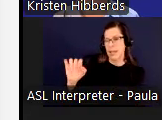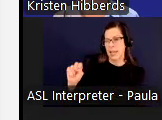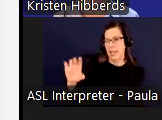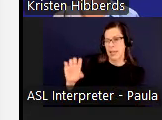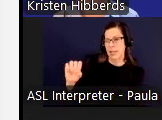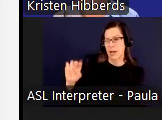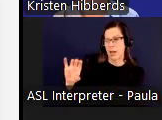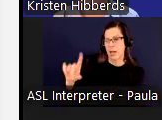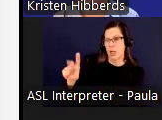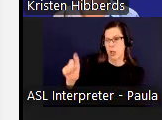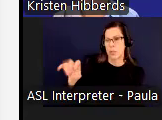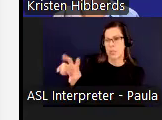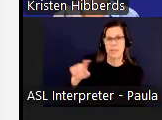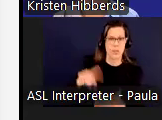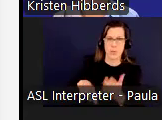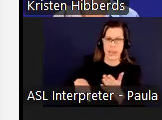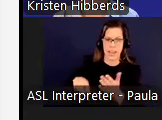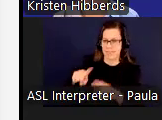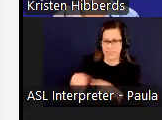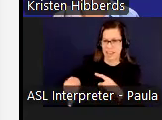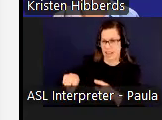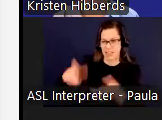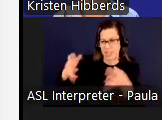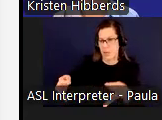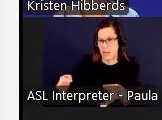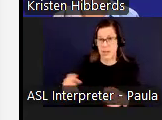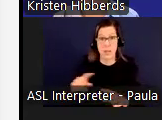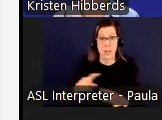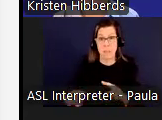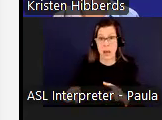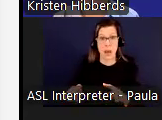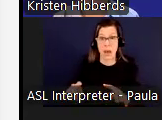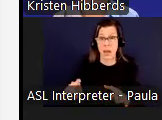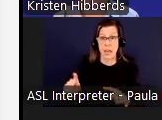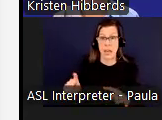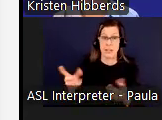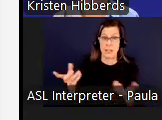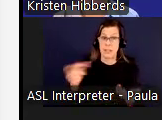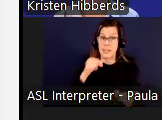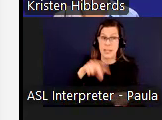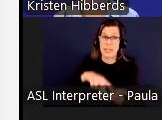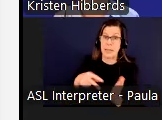But just because you didn't reach the preponderance of the evidence to prove an allegation does not mean it did not occur.